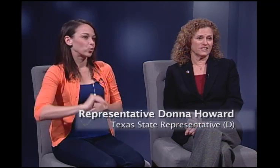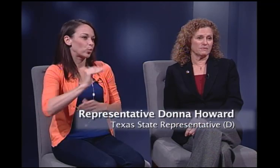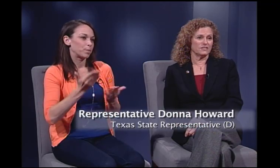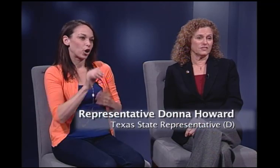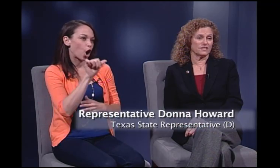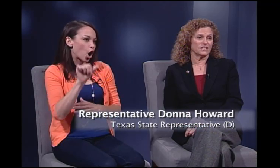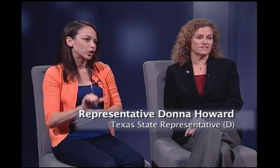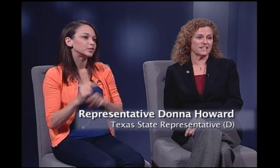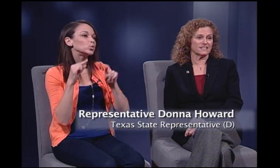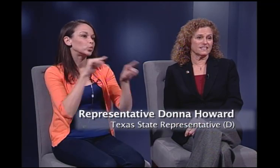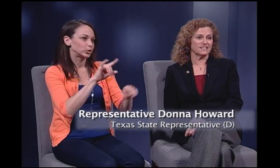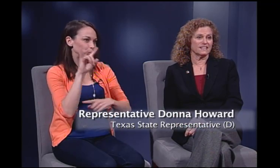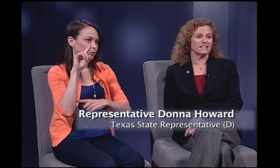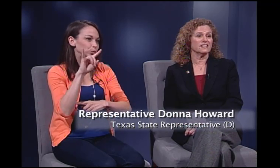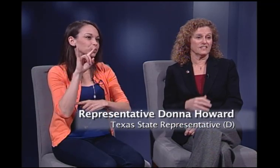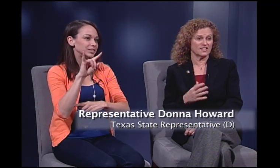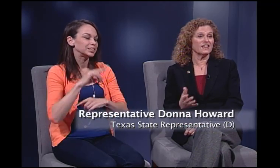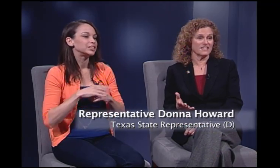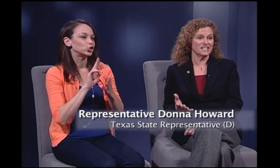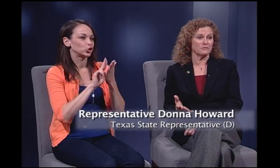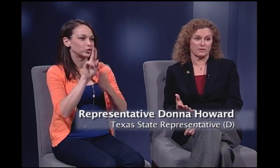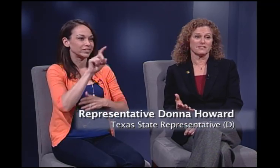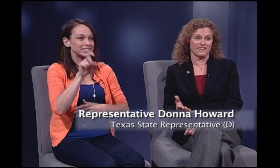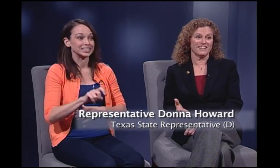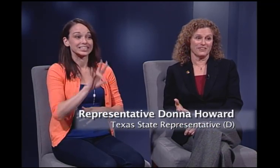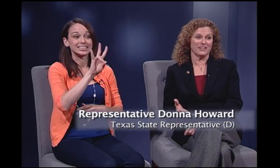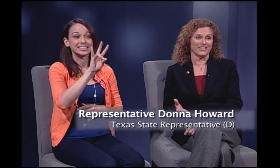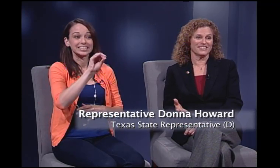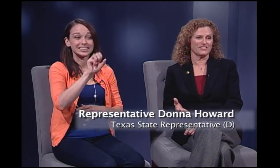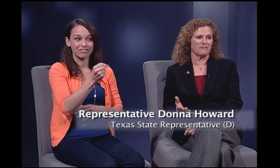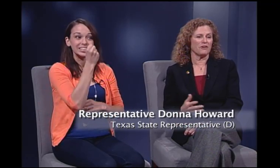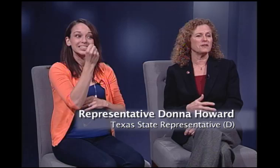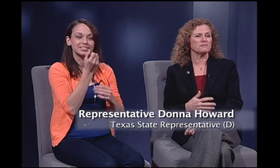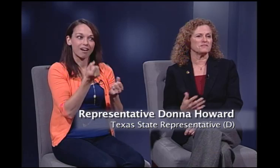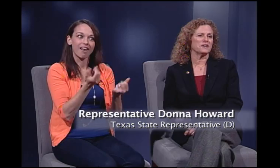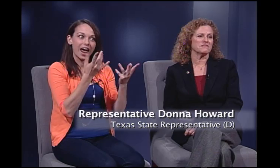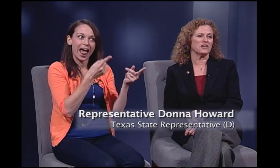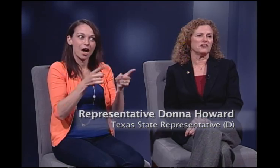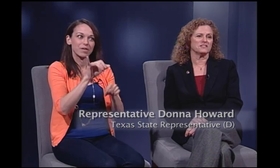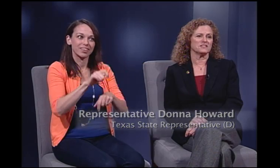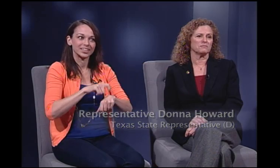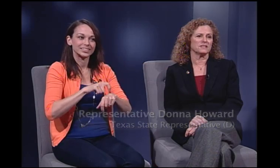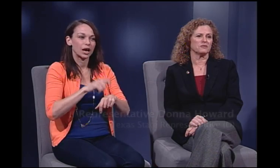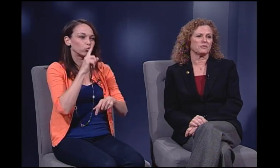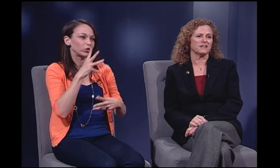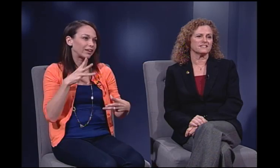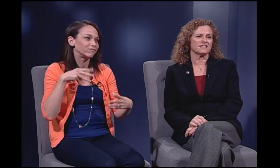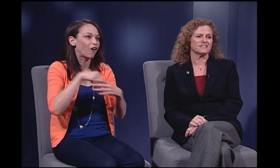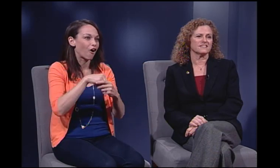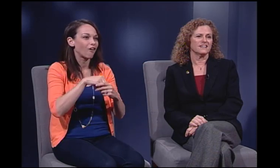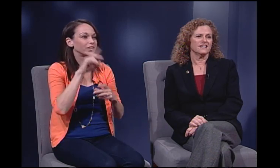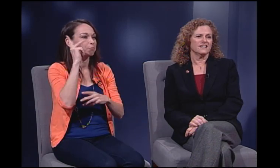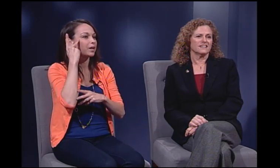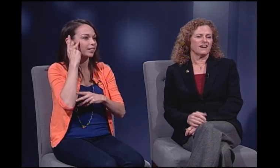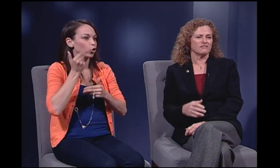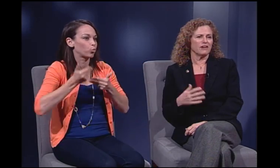I went to the University of Texas in the 70's when there was a lot going on, so I've always been very involved in the political process, got involved